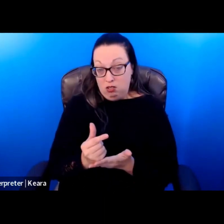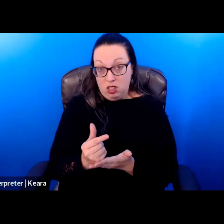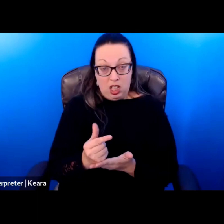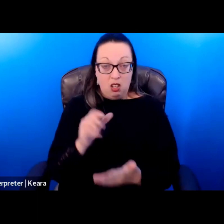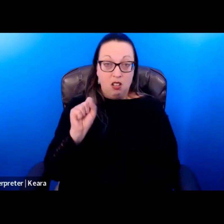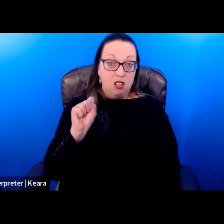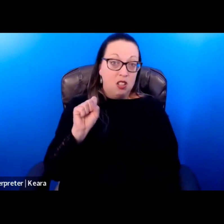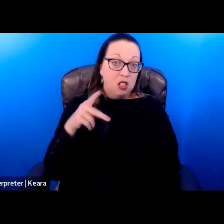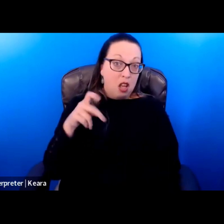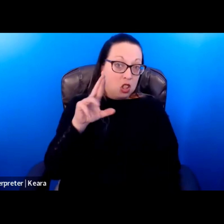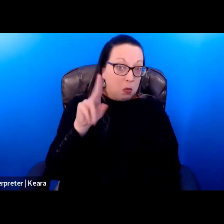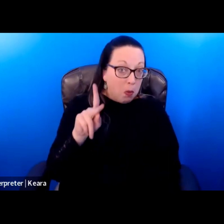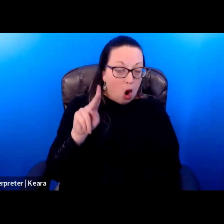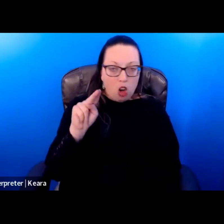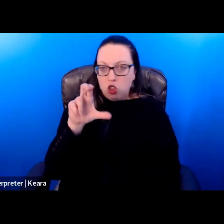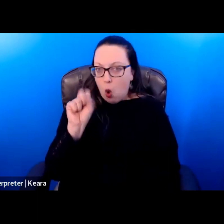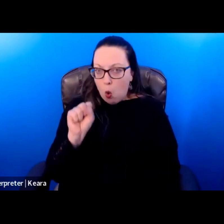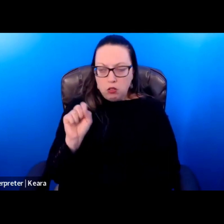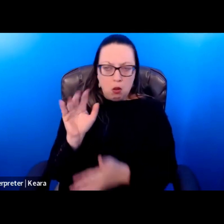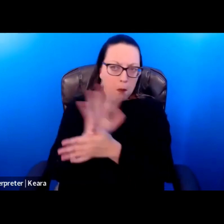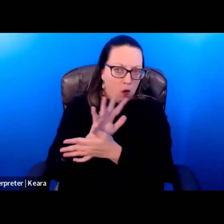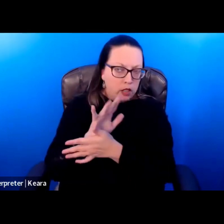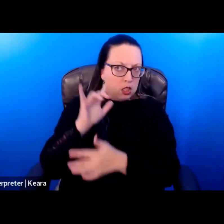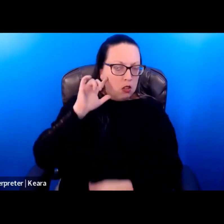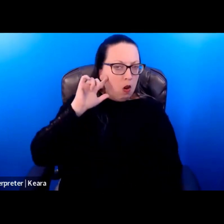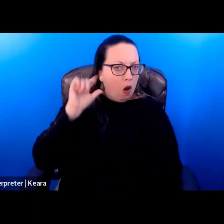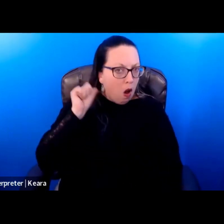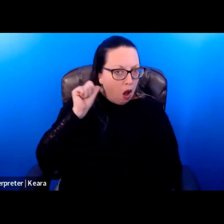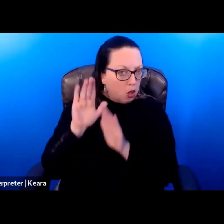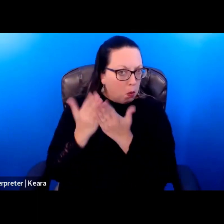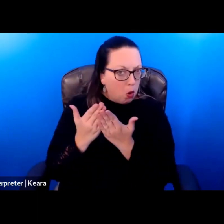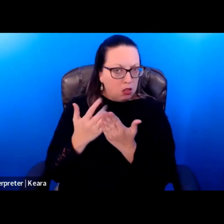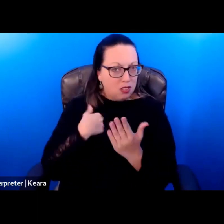movies, audiobooks, because I just couldn't retain information, like I thought that